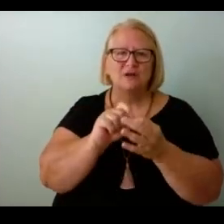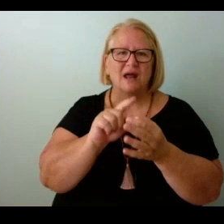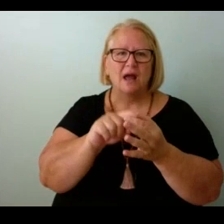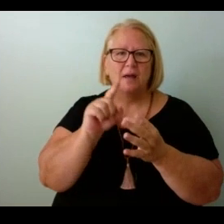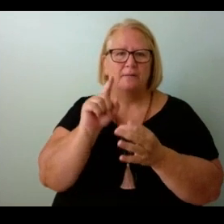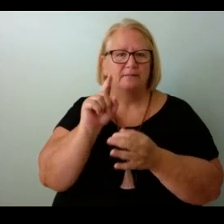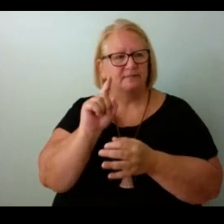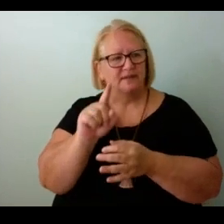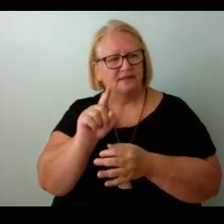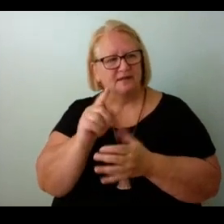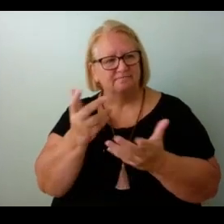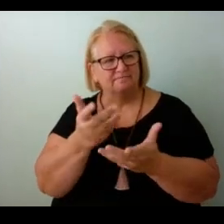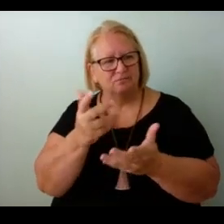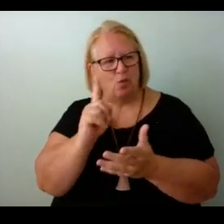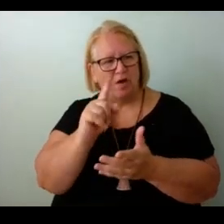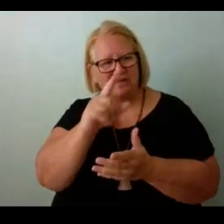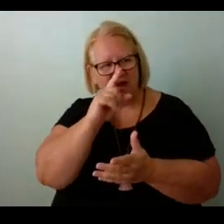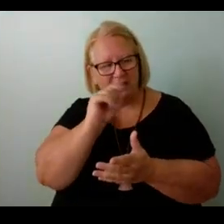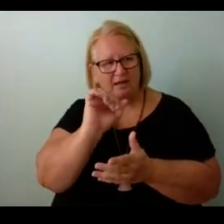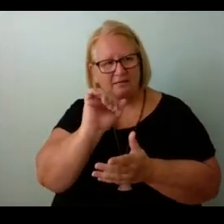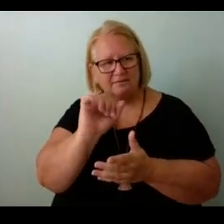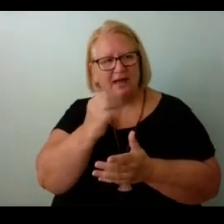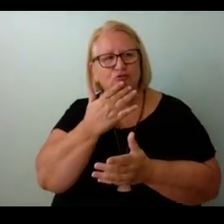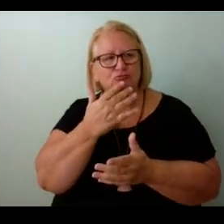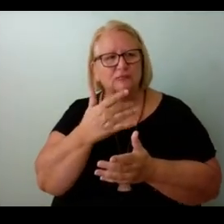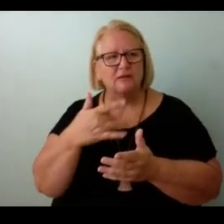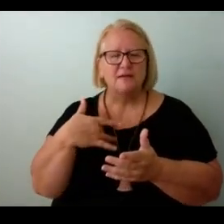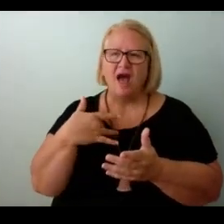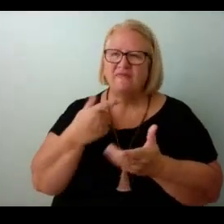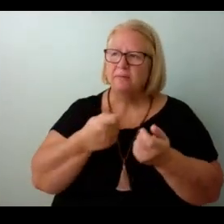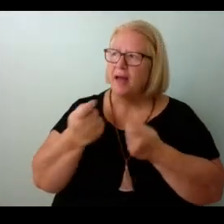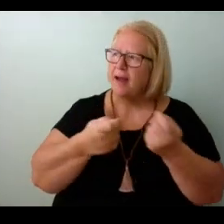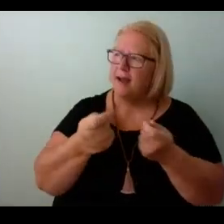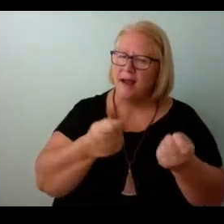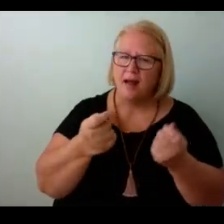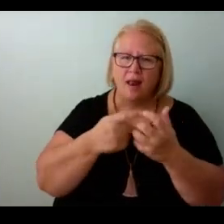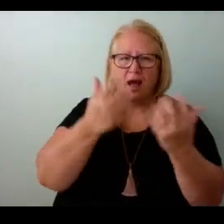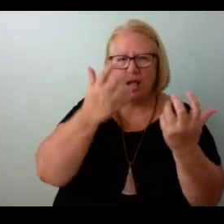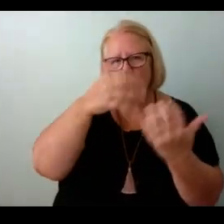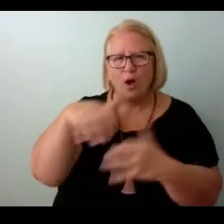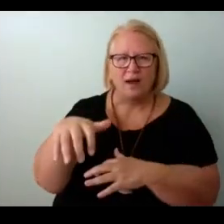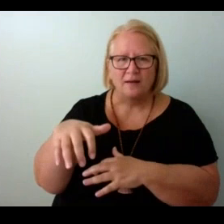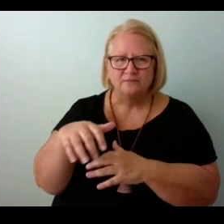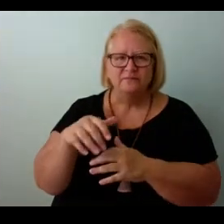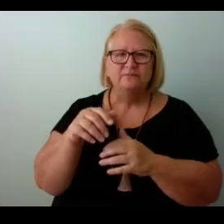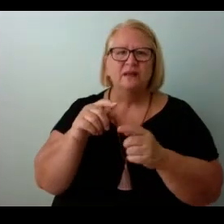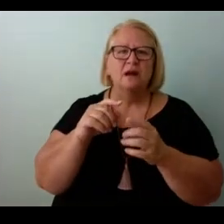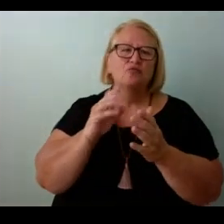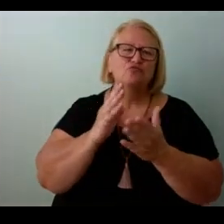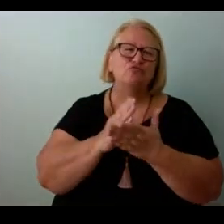for someone's cost of living. But it's basically a measure of poverty, isn't it?